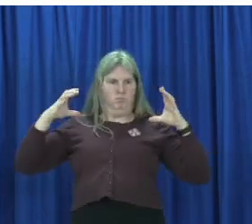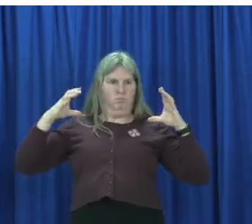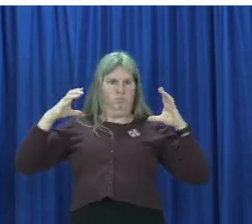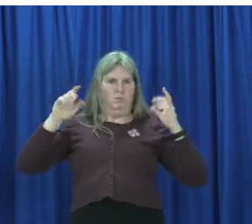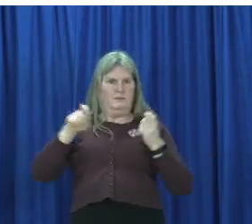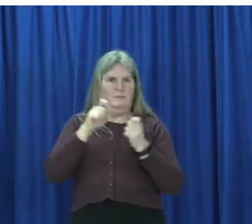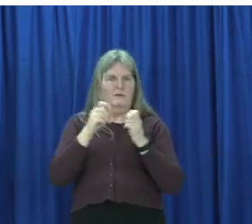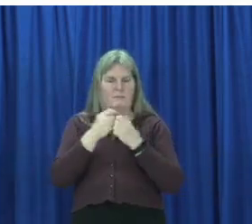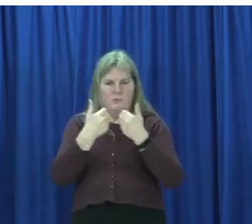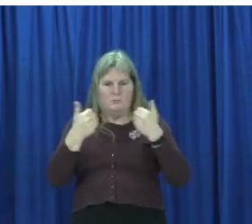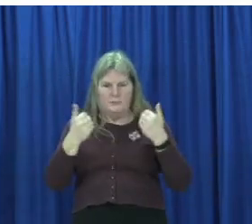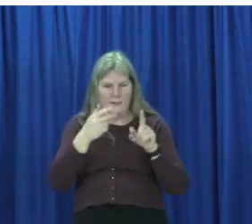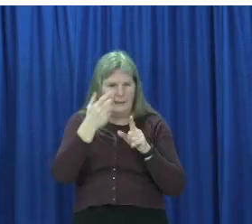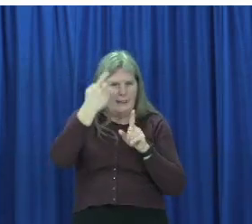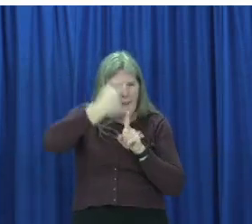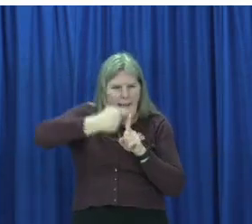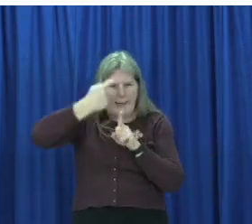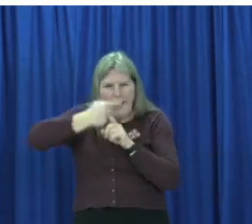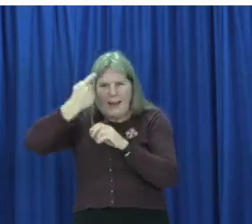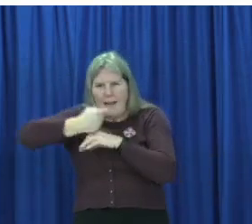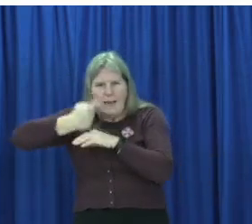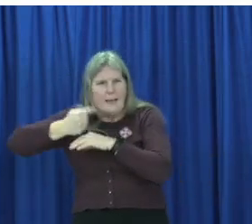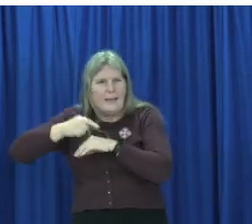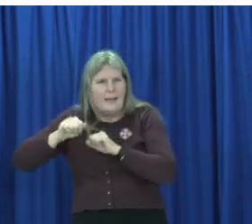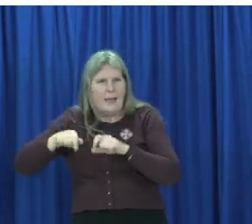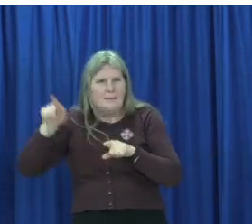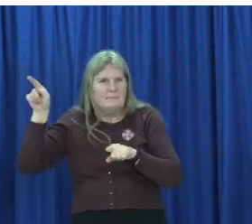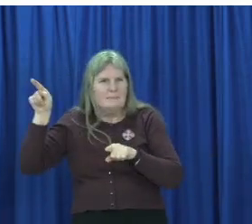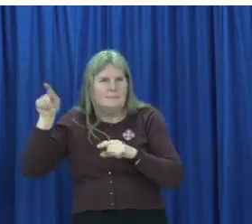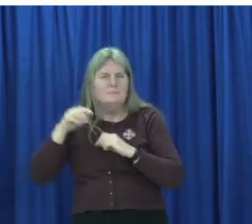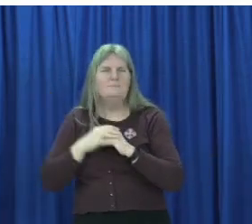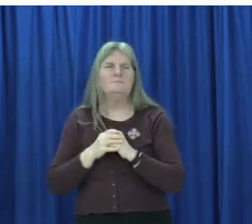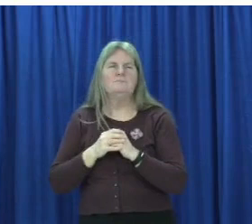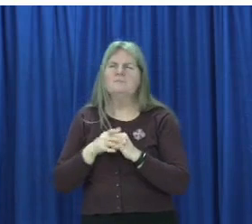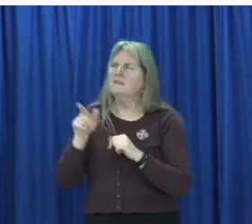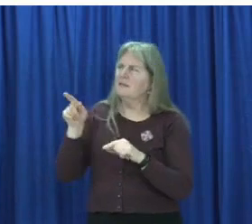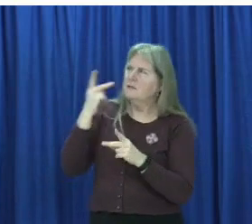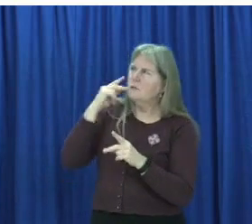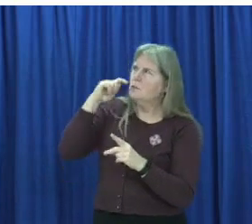You'll see that, in this graph, by looking at the colours, that most of the people who are